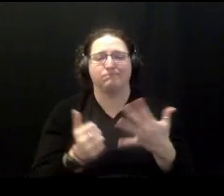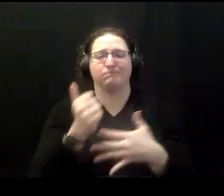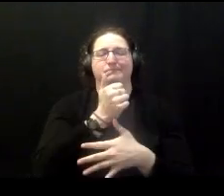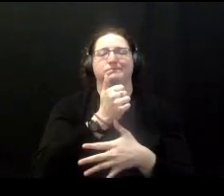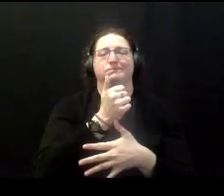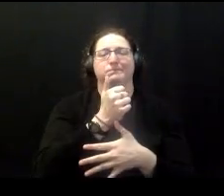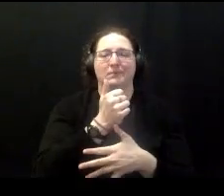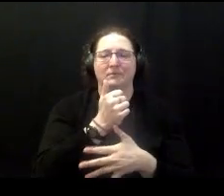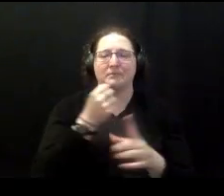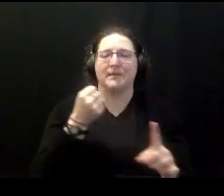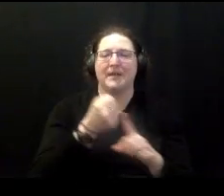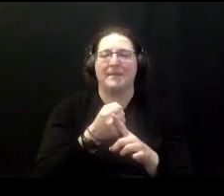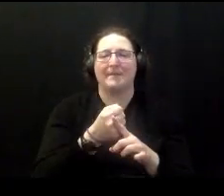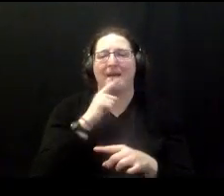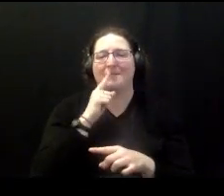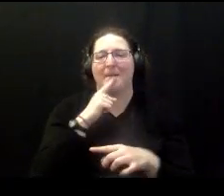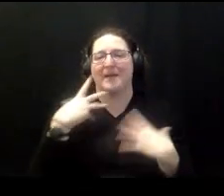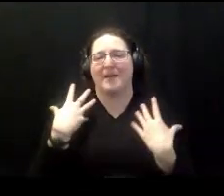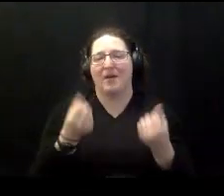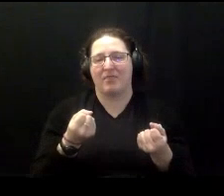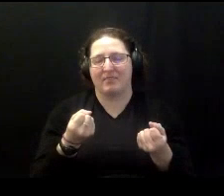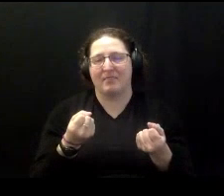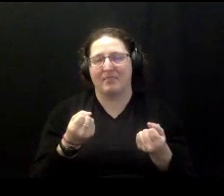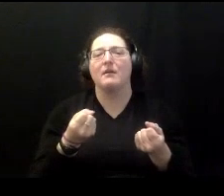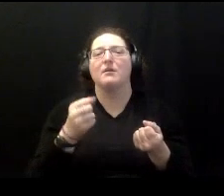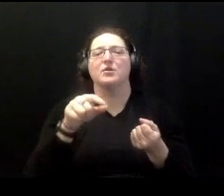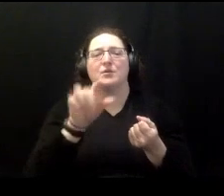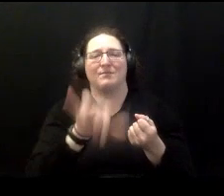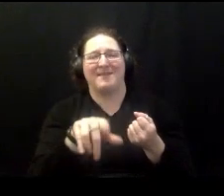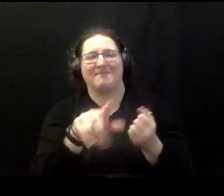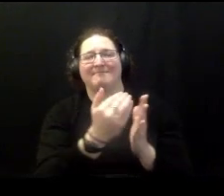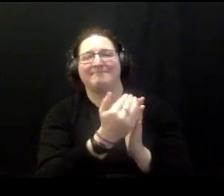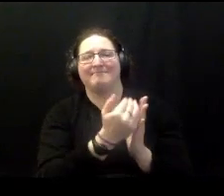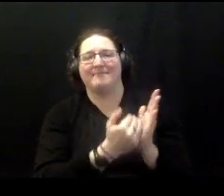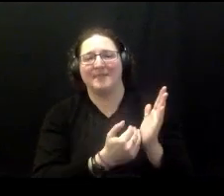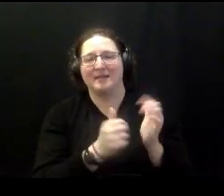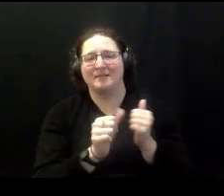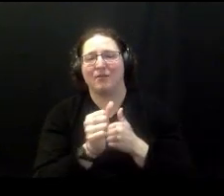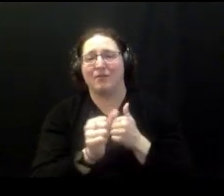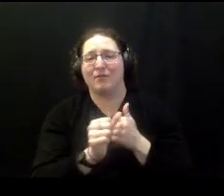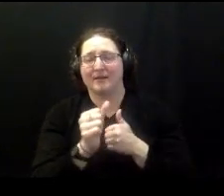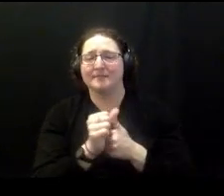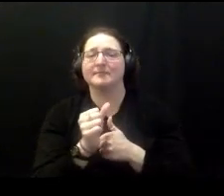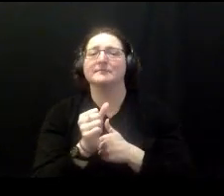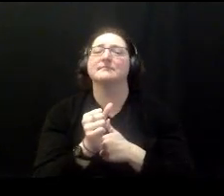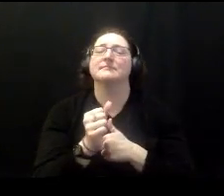So, this is a list of threats and hazards that we have come up with for our risk assessment.